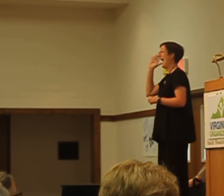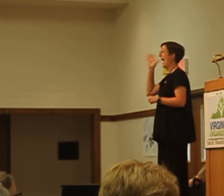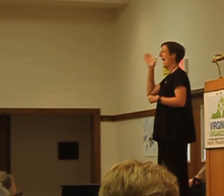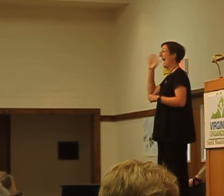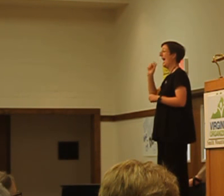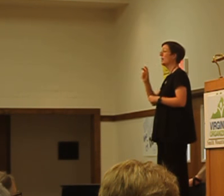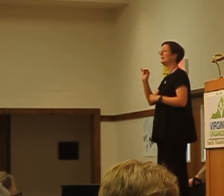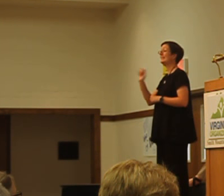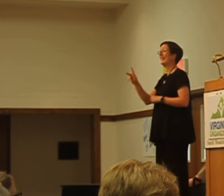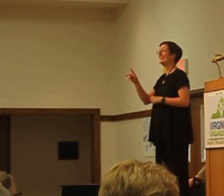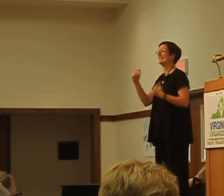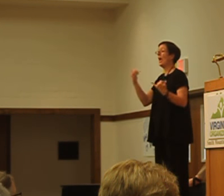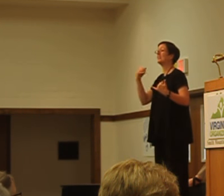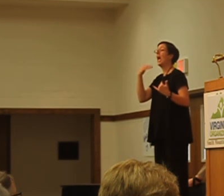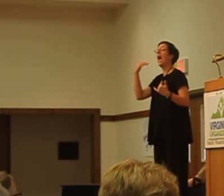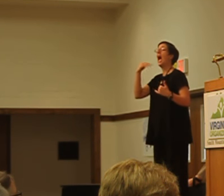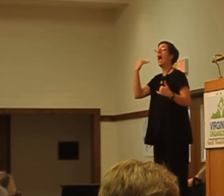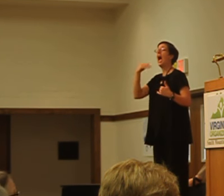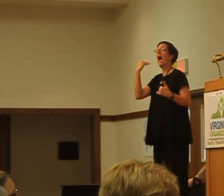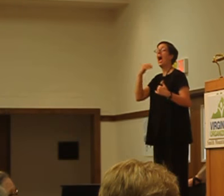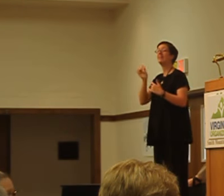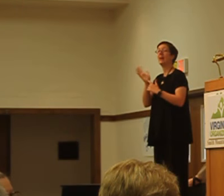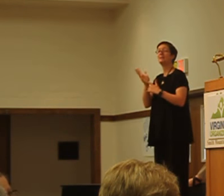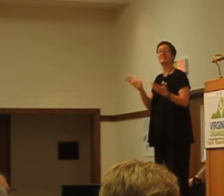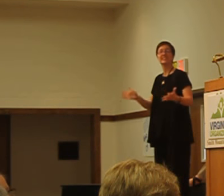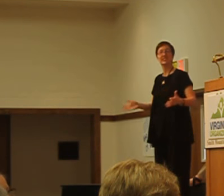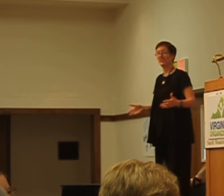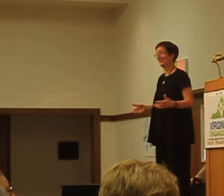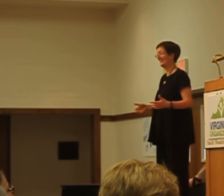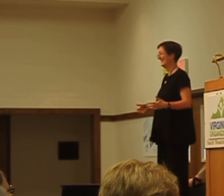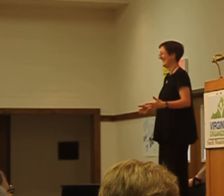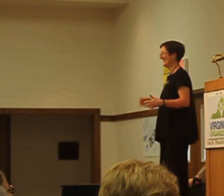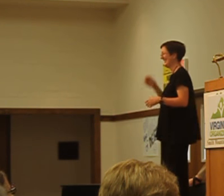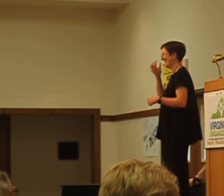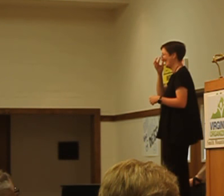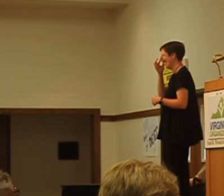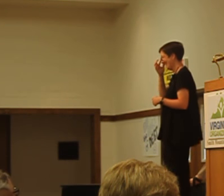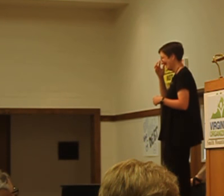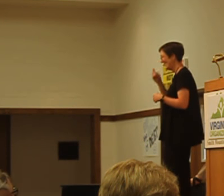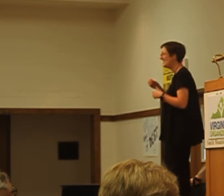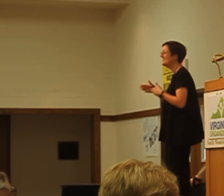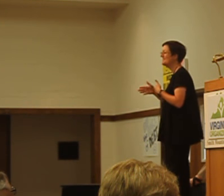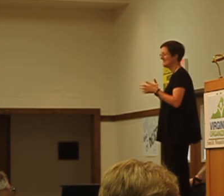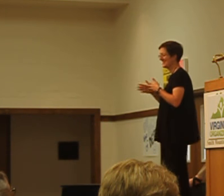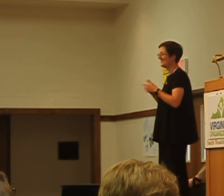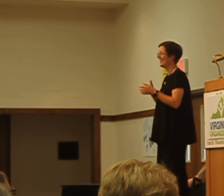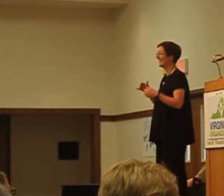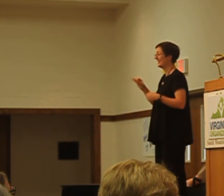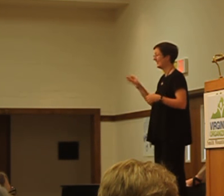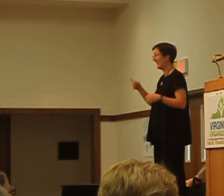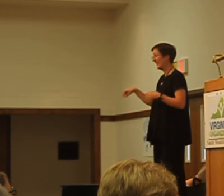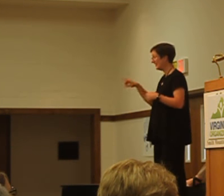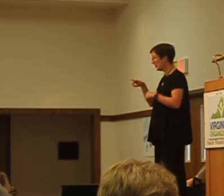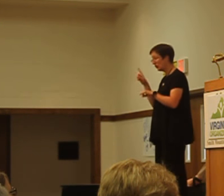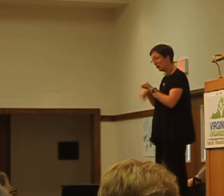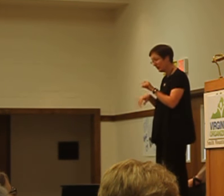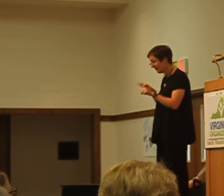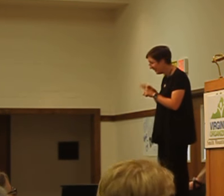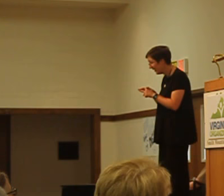They said five minutes, too late for that. But anyway, if you're not able to vote, if you know somebody's that not able to vote,